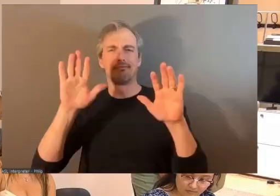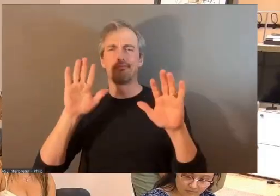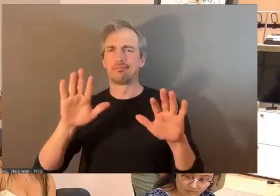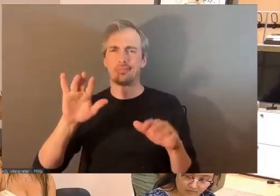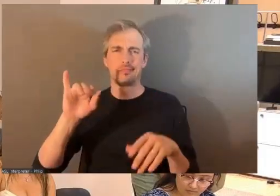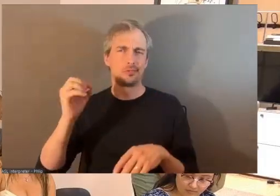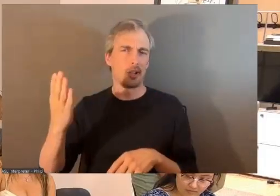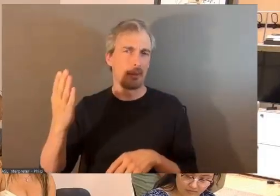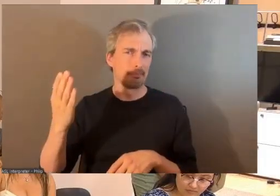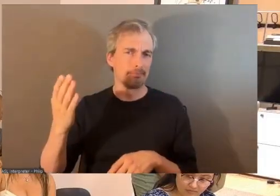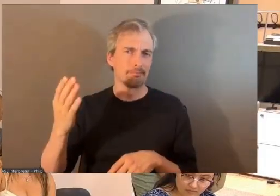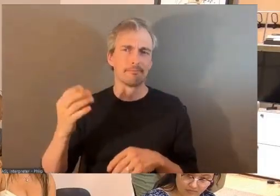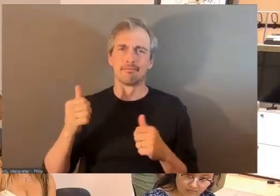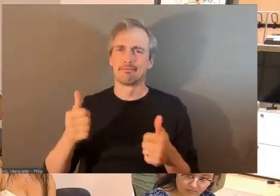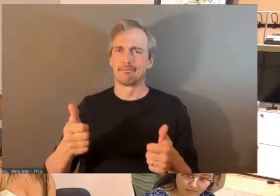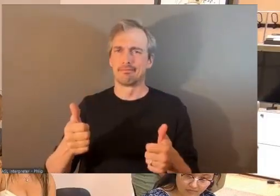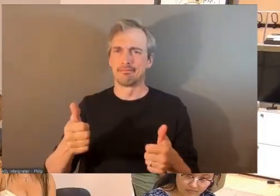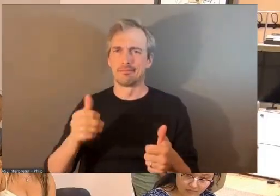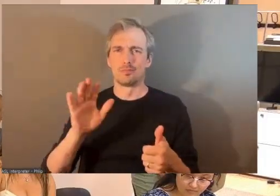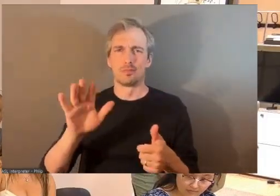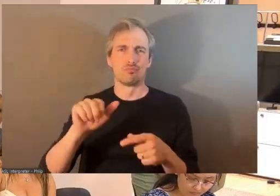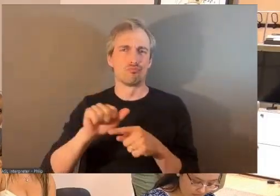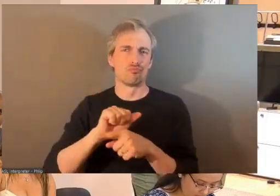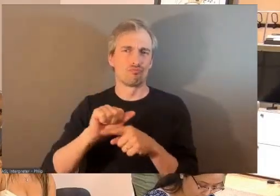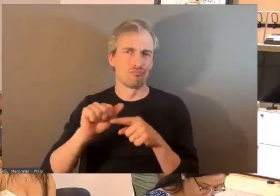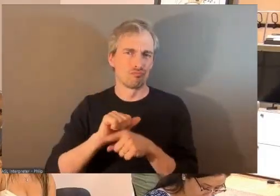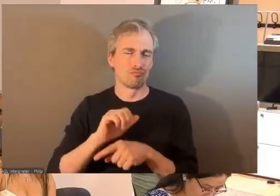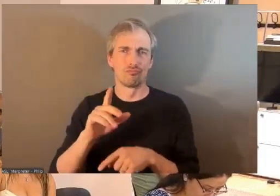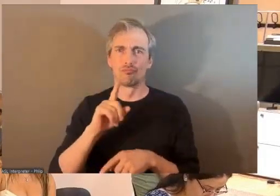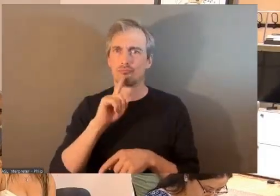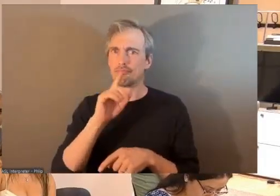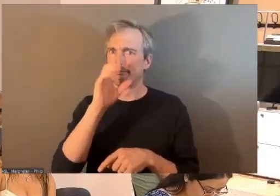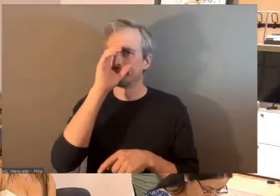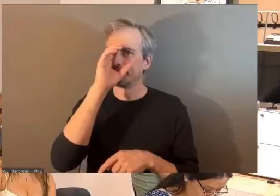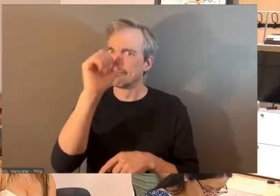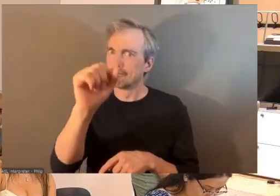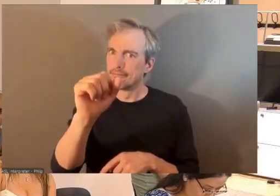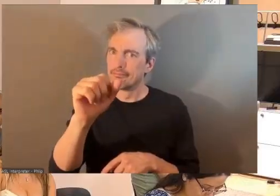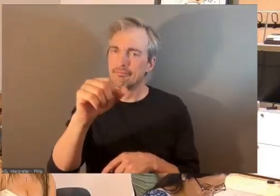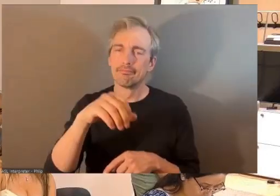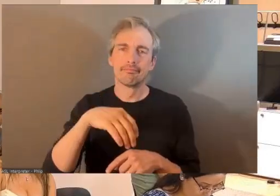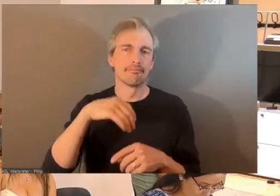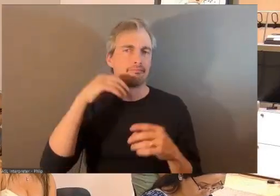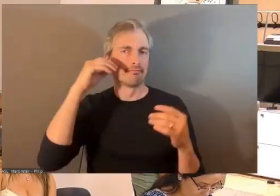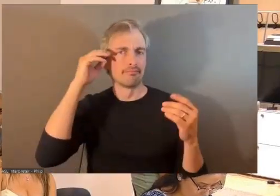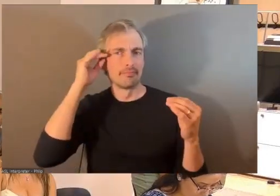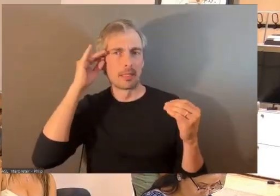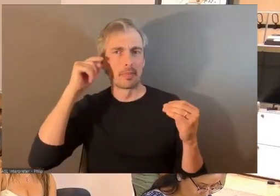This was really fascinating to think about, as it applies to my work that I have coming up.